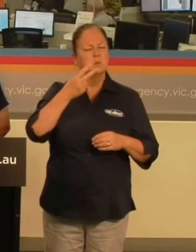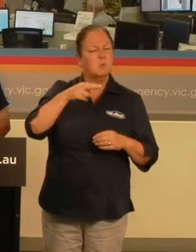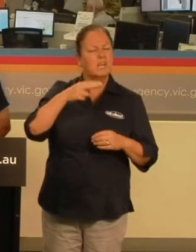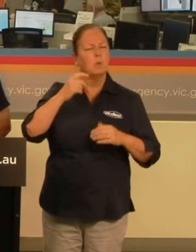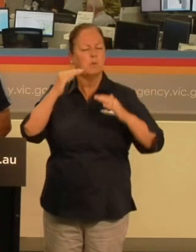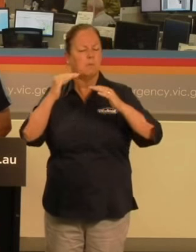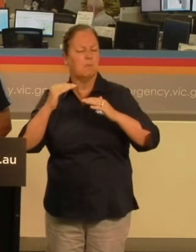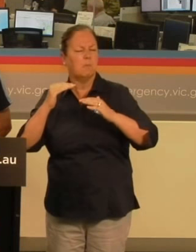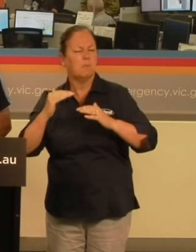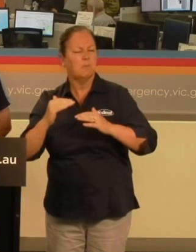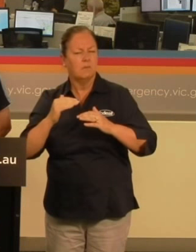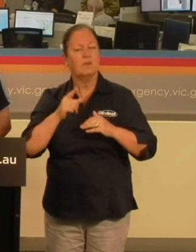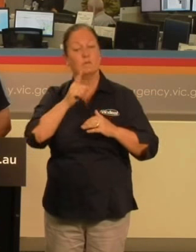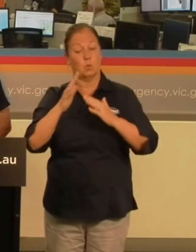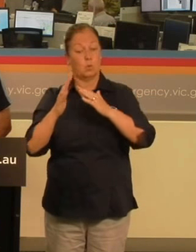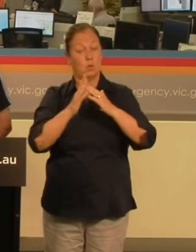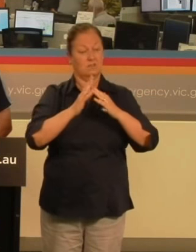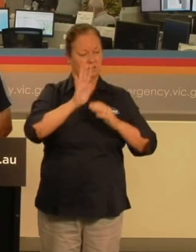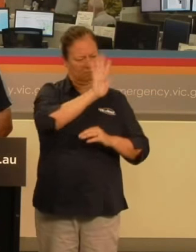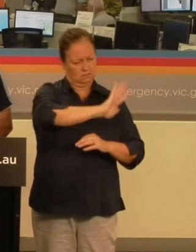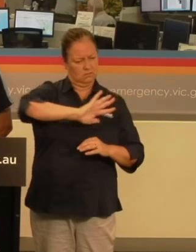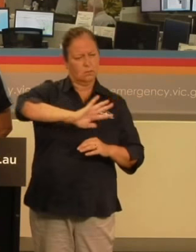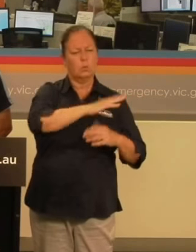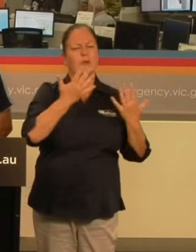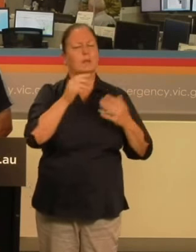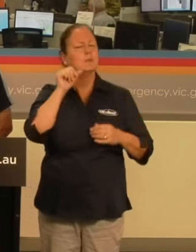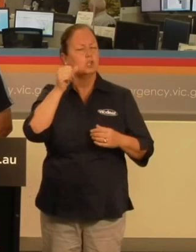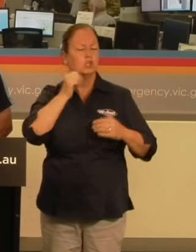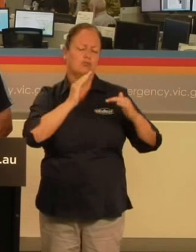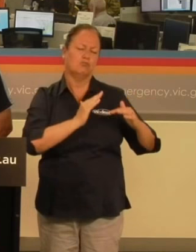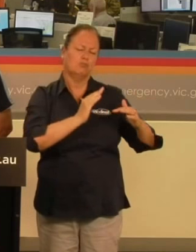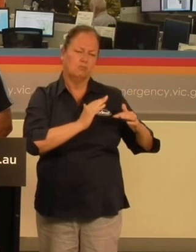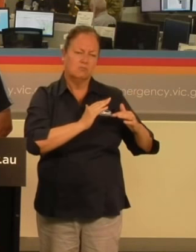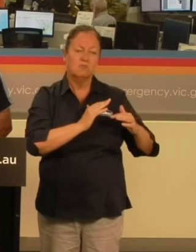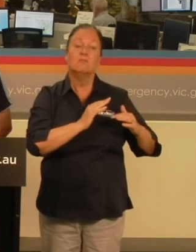right down on the west coast we'll see a little bit of rain with the change but